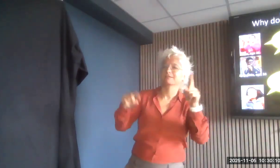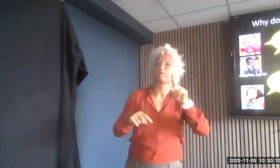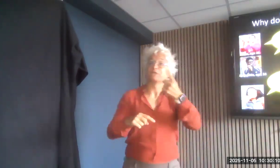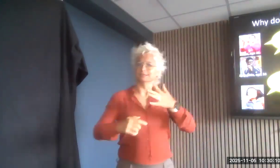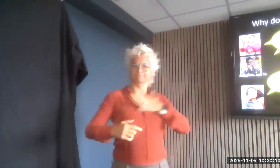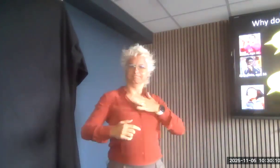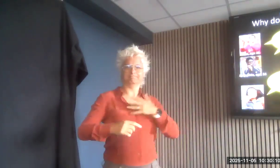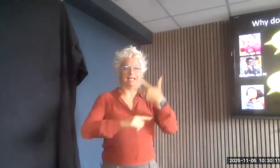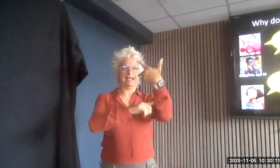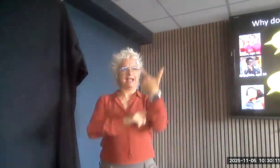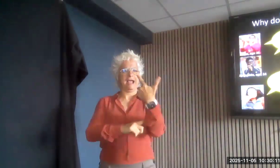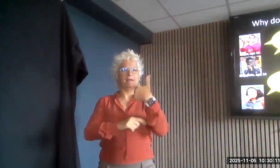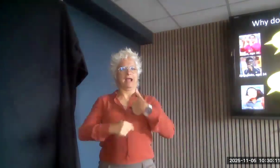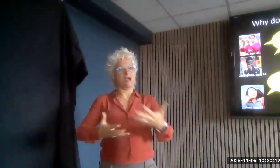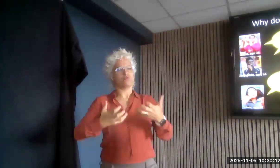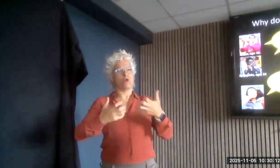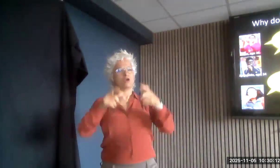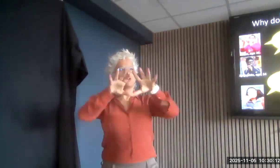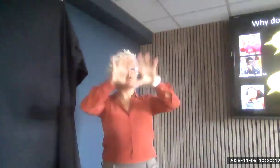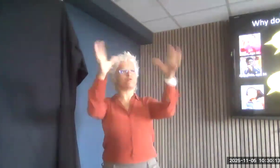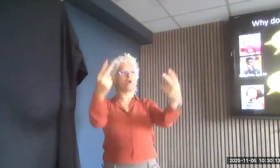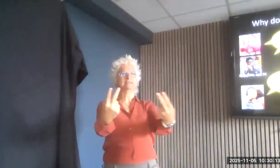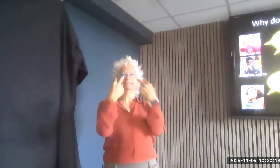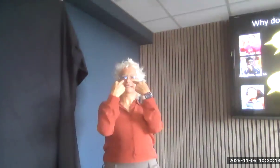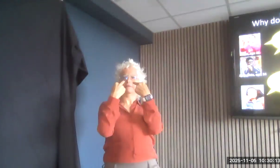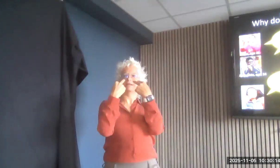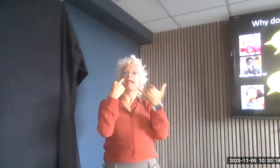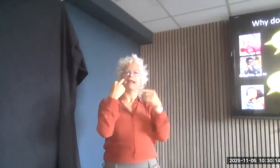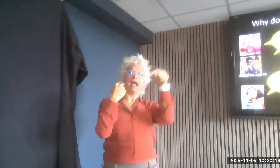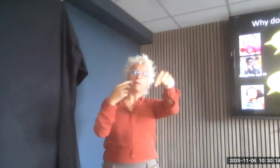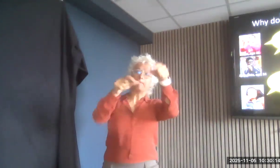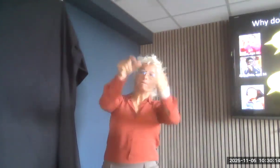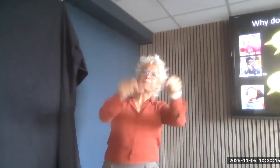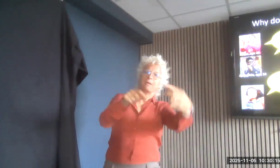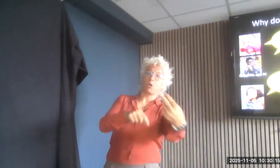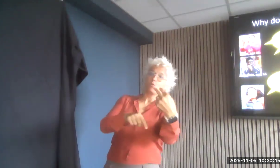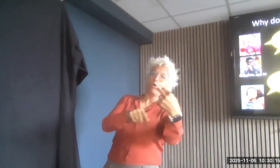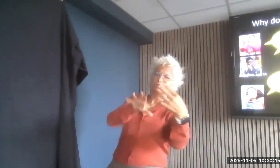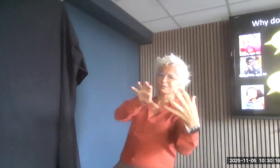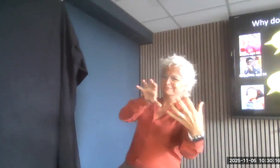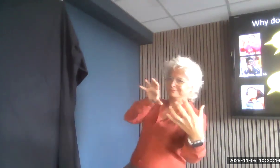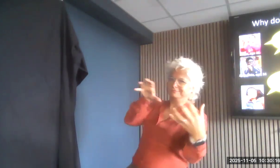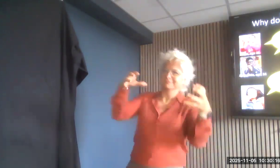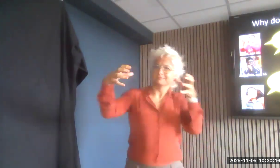And also, maybe looking from a different perspective. You know, people wanting to be seen, wanting to be seen, but also.